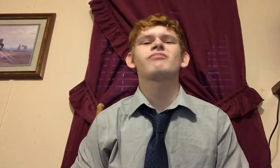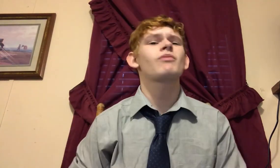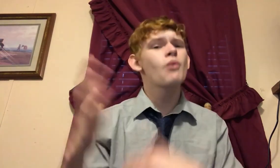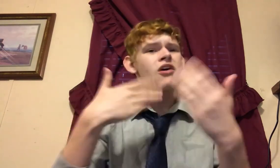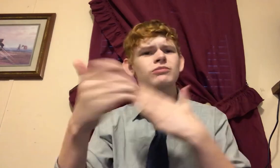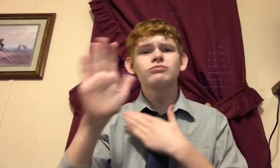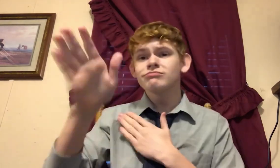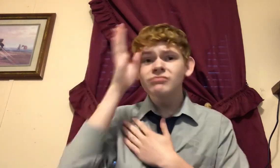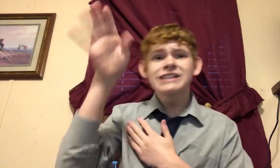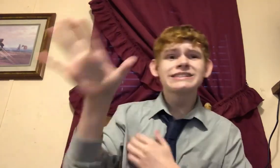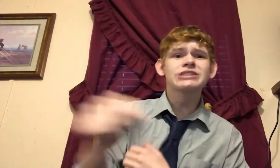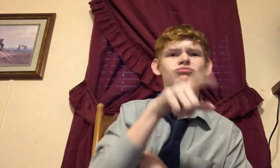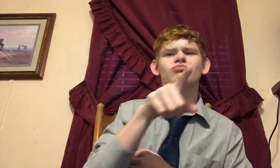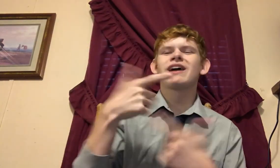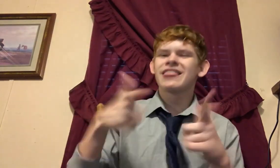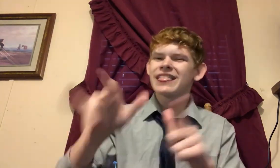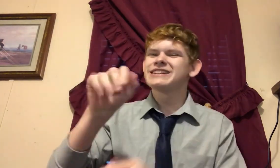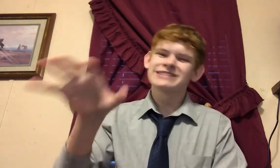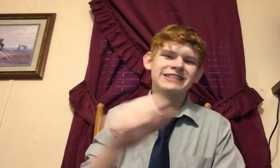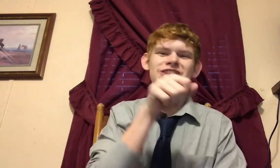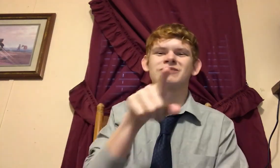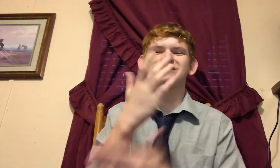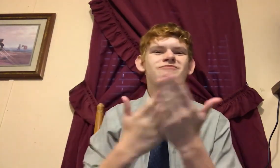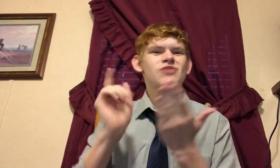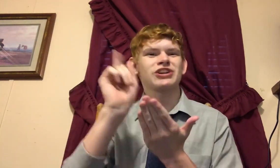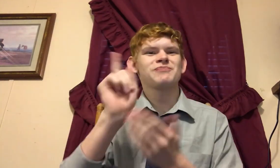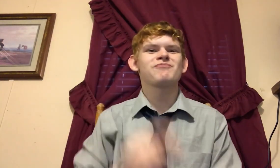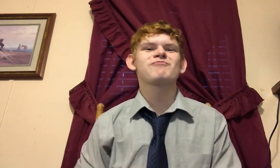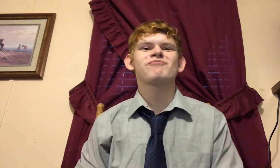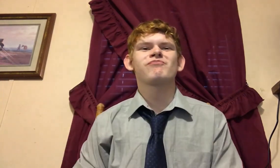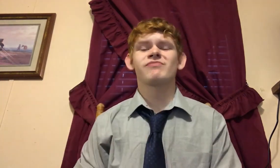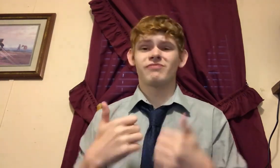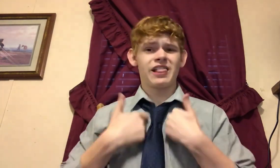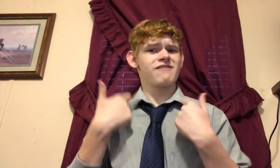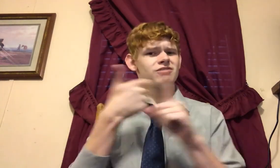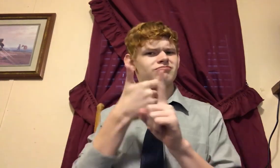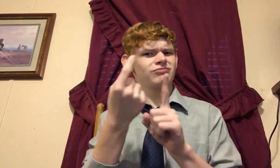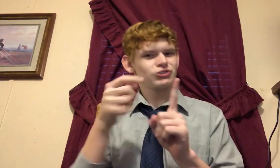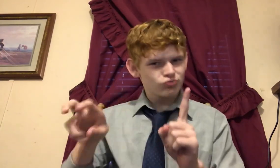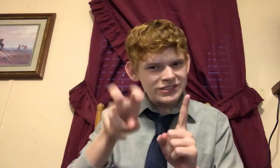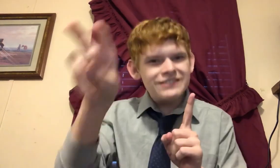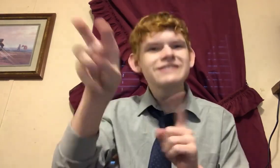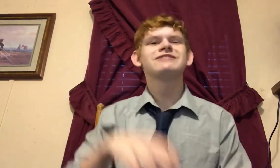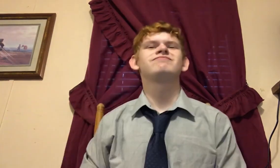Wherever your future takes you, let it take you somewhere. Life itself is a journey.